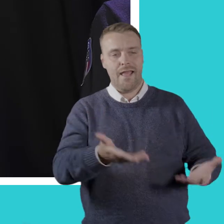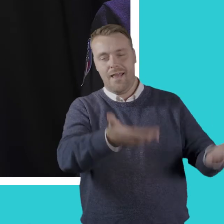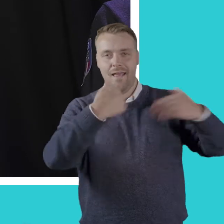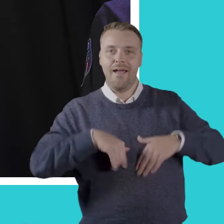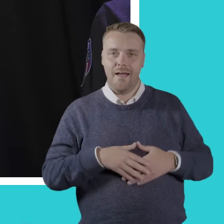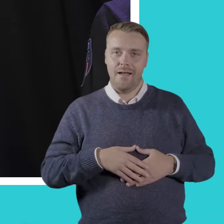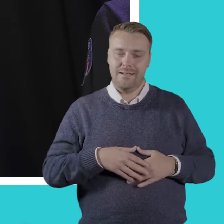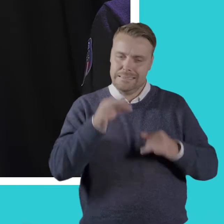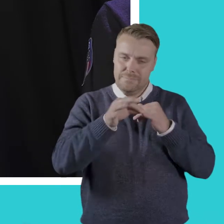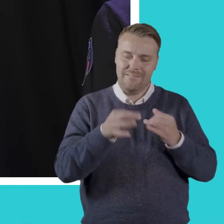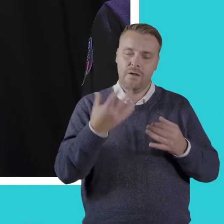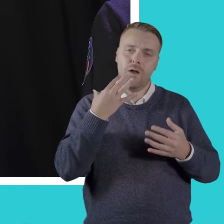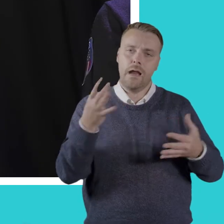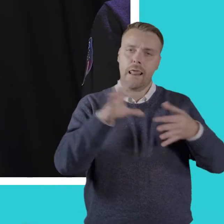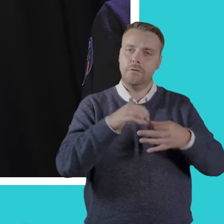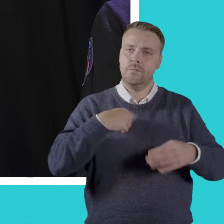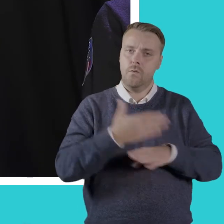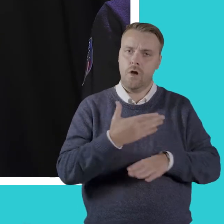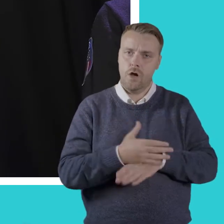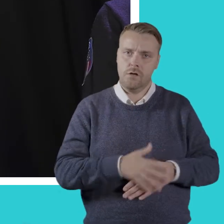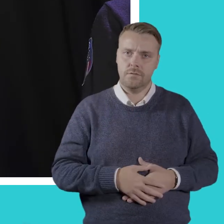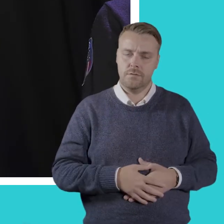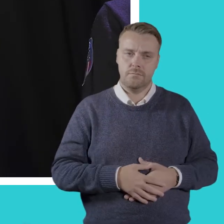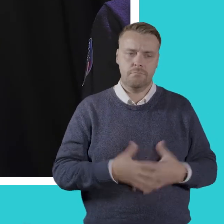your initial question of the question before was like why is it so difficult to find communities.